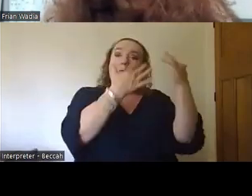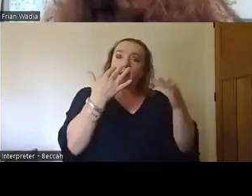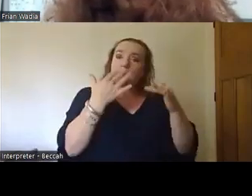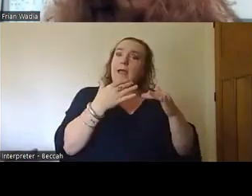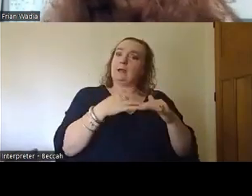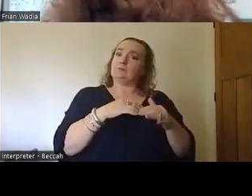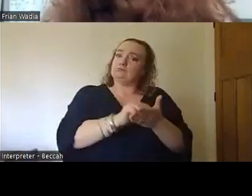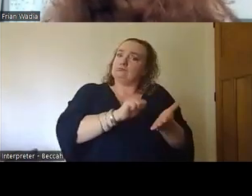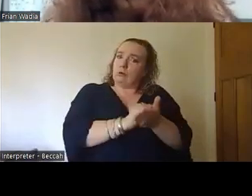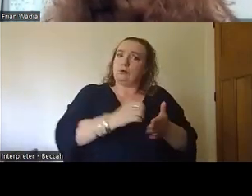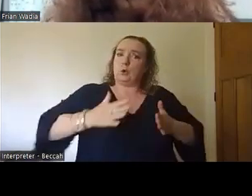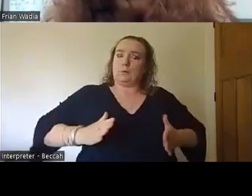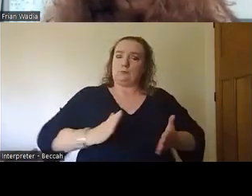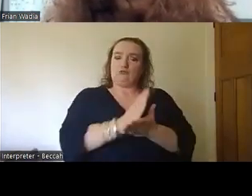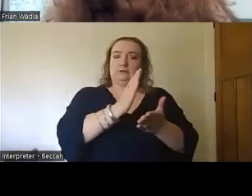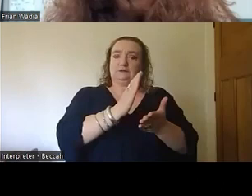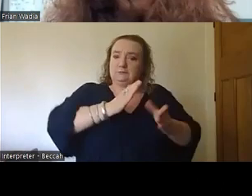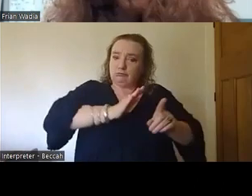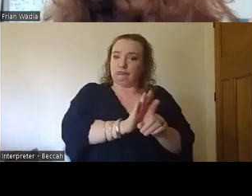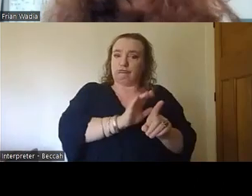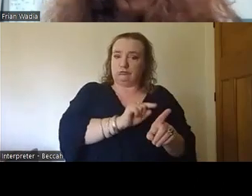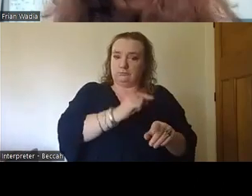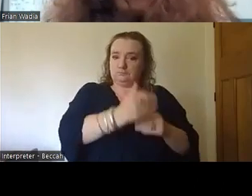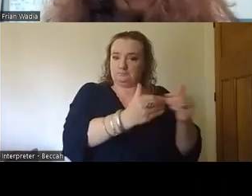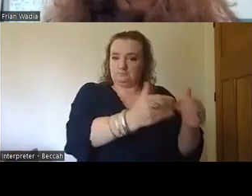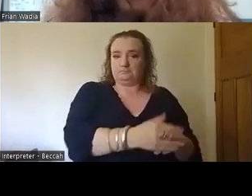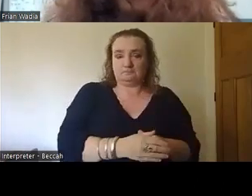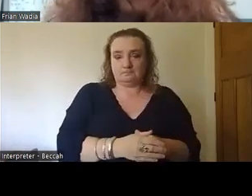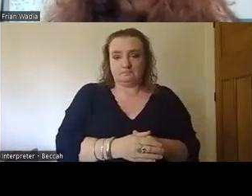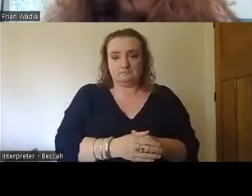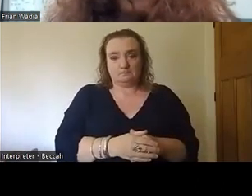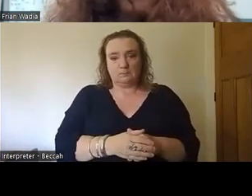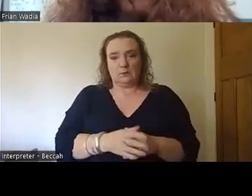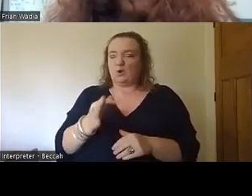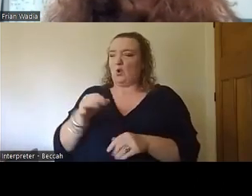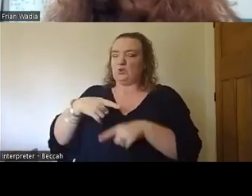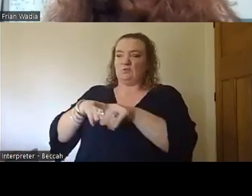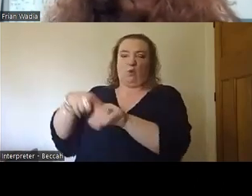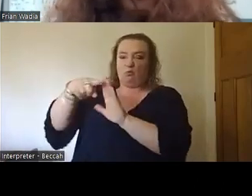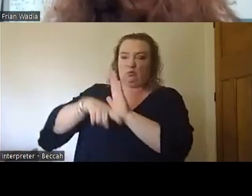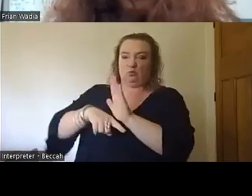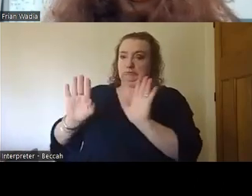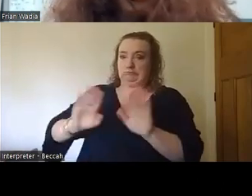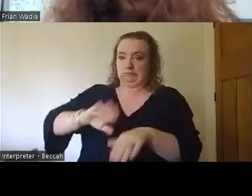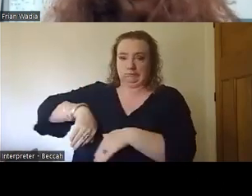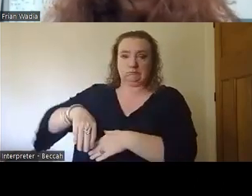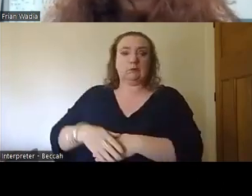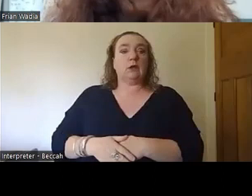and ways of doing things that are just there? You know, going on from ages. Equity is a key concept again,